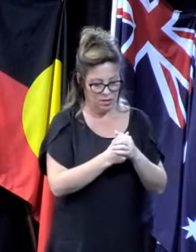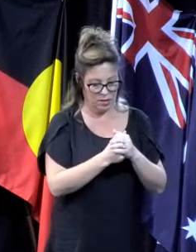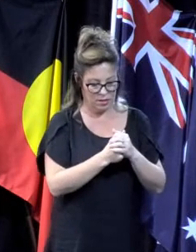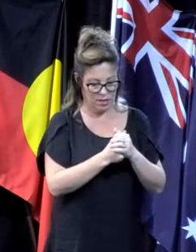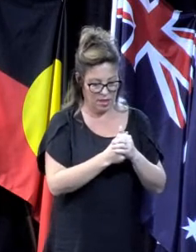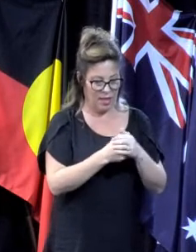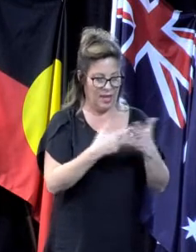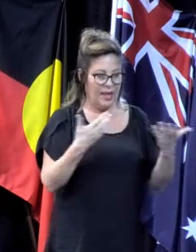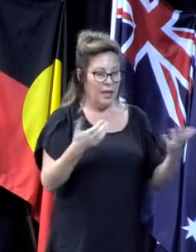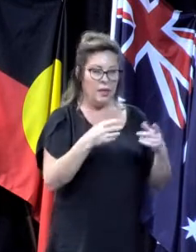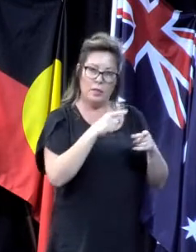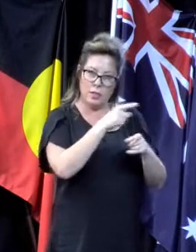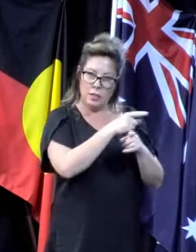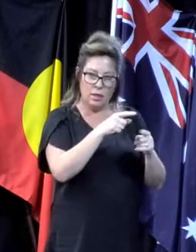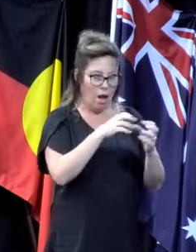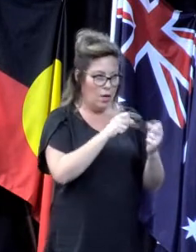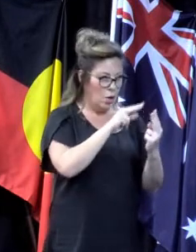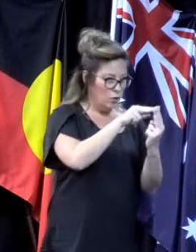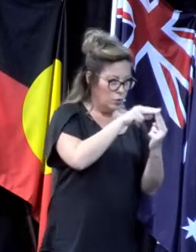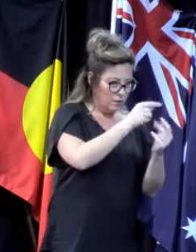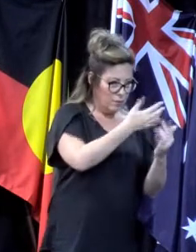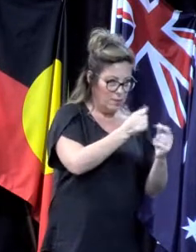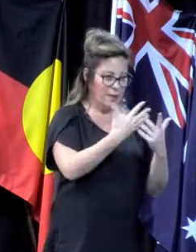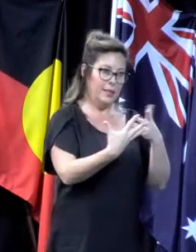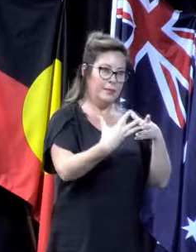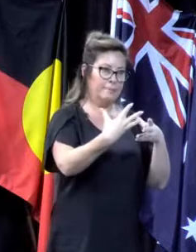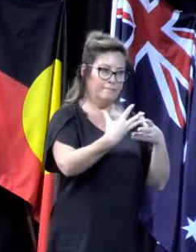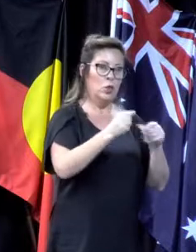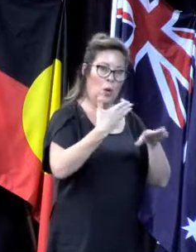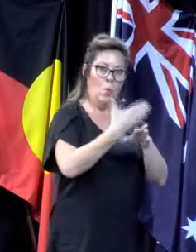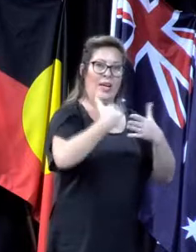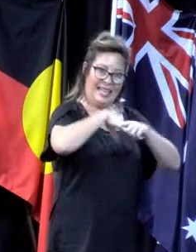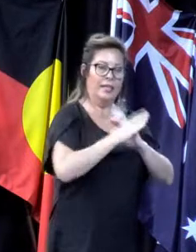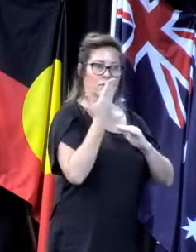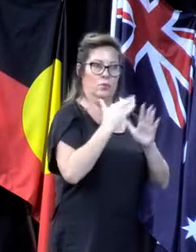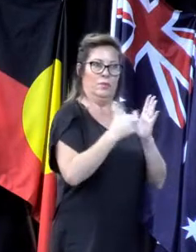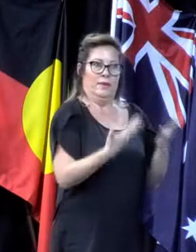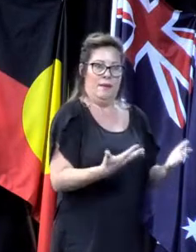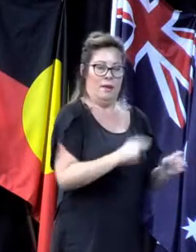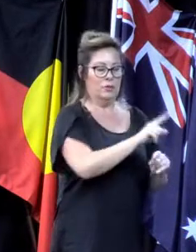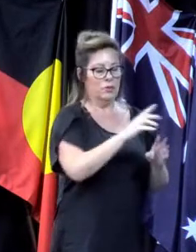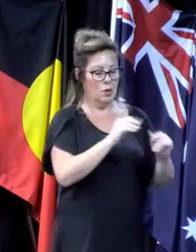So, students in schools which are part of your domain, if I can call it that, that meet the eligibility requirements